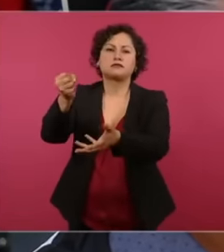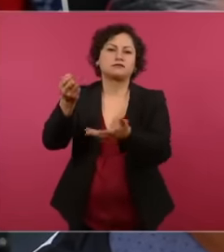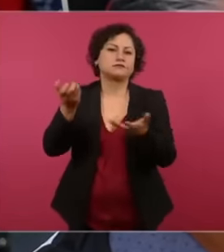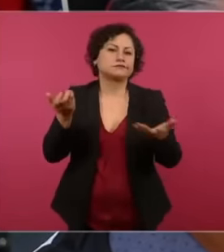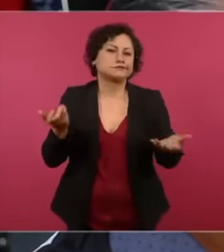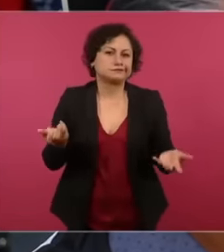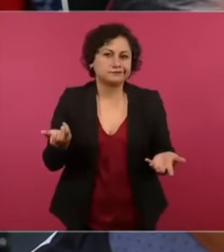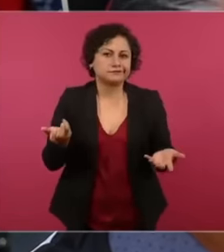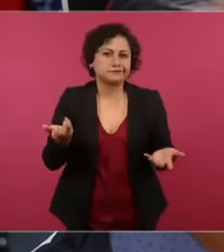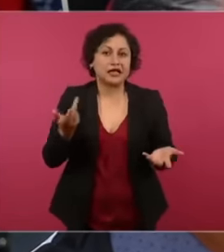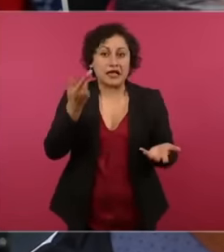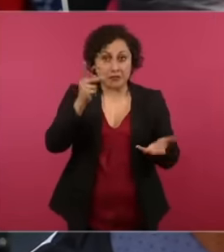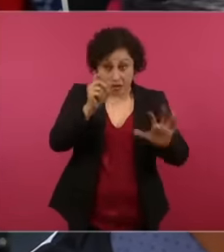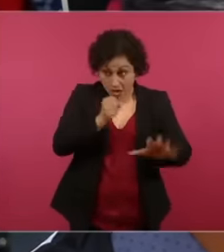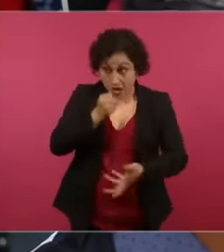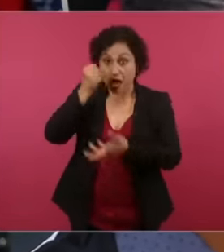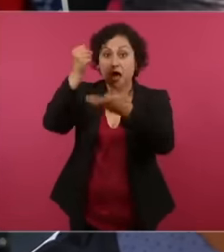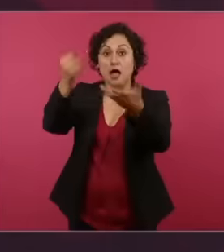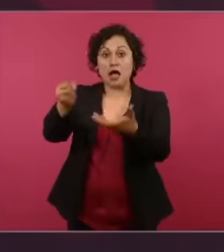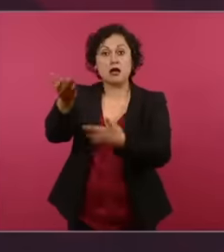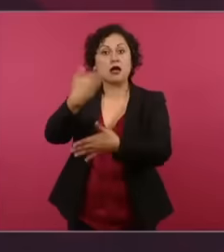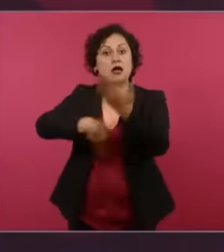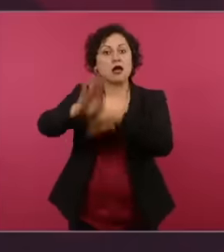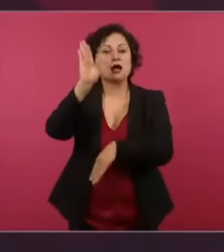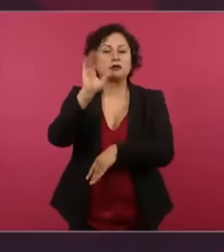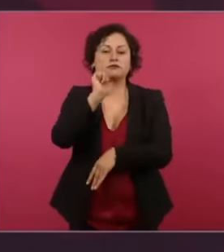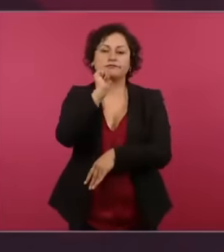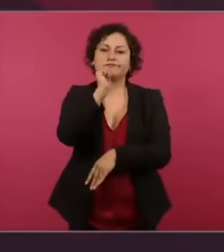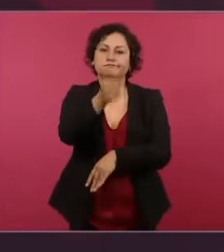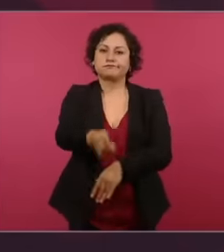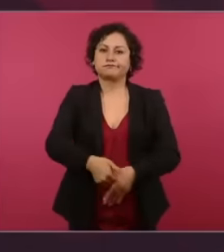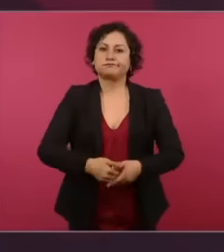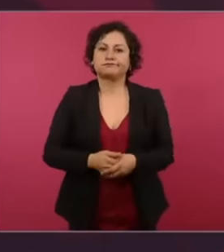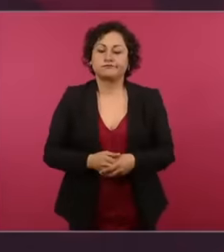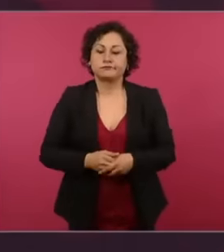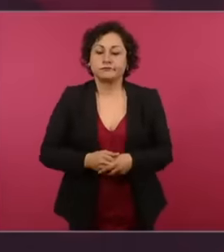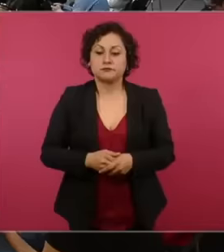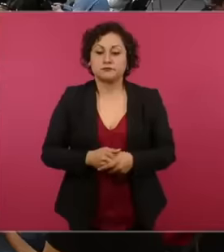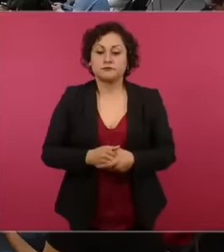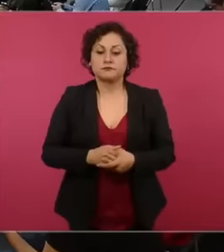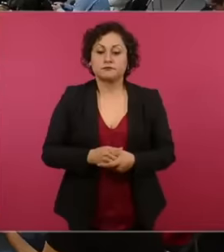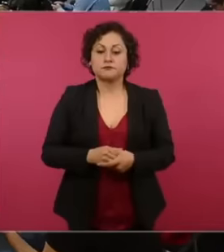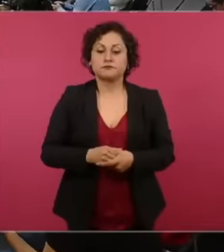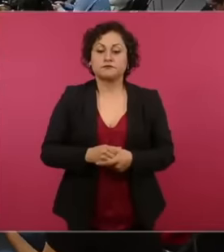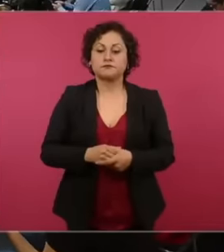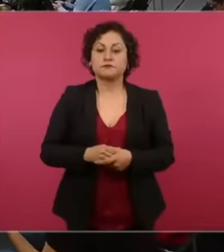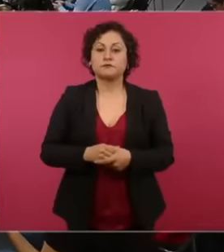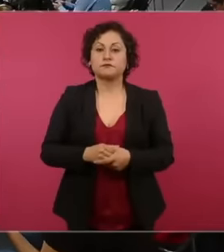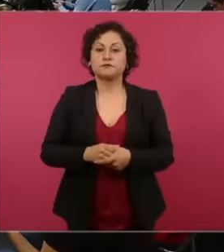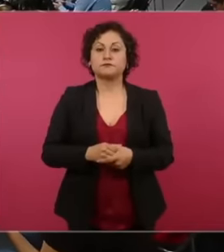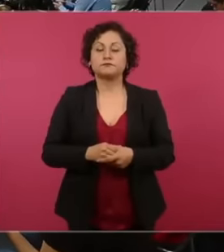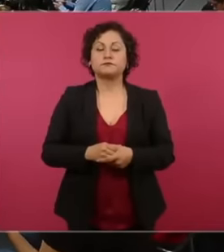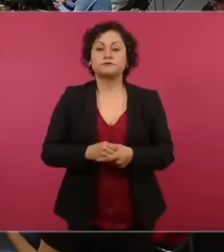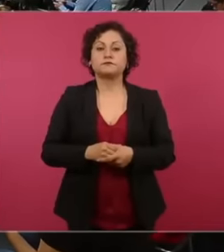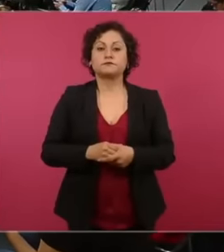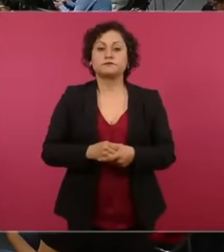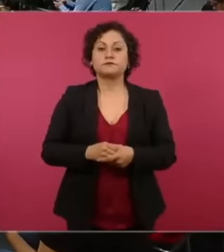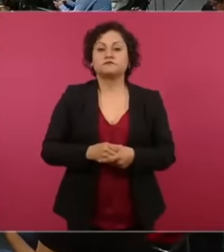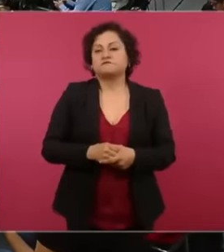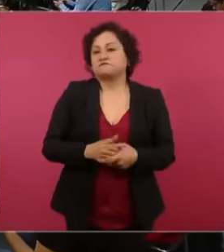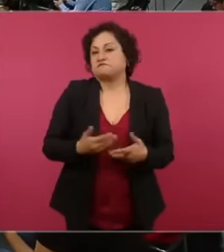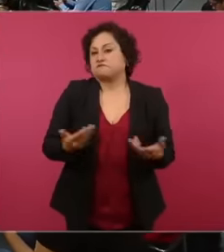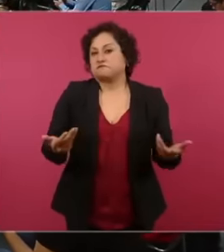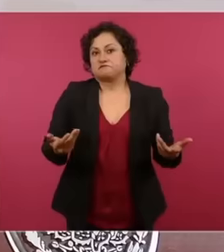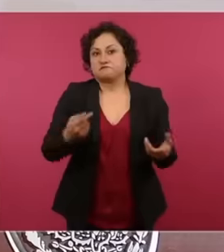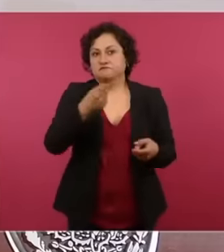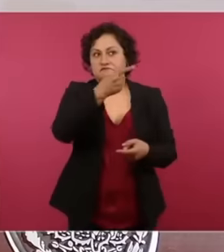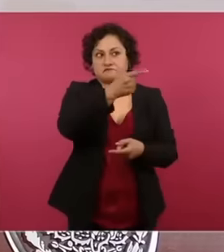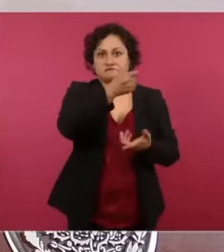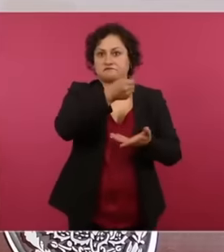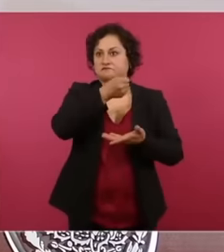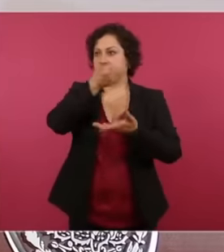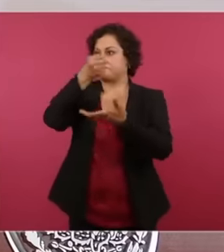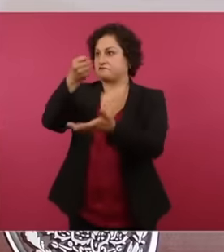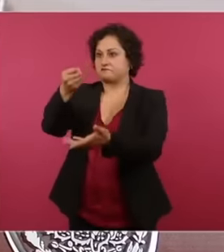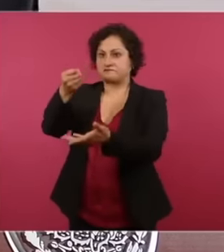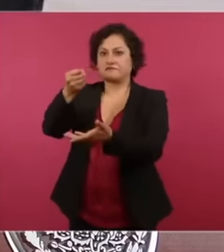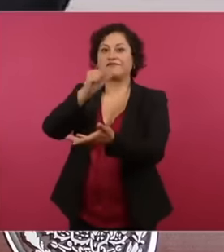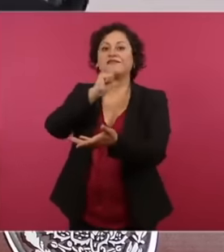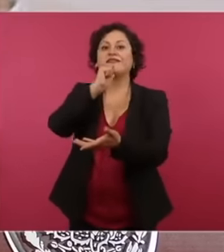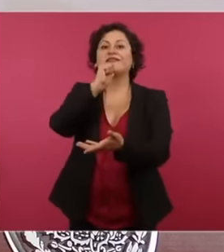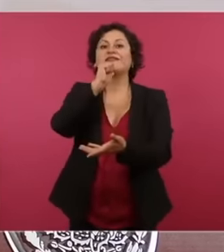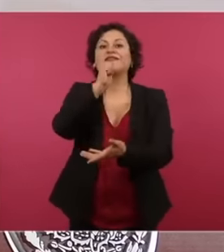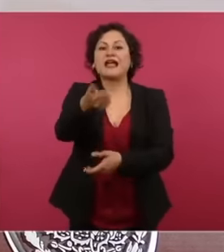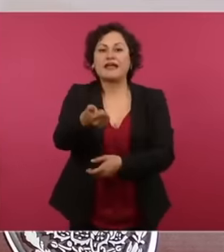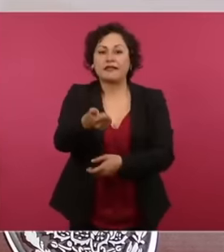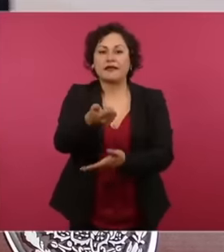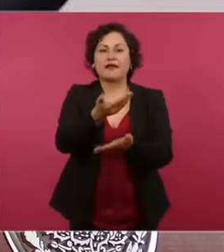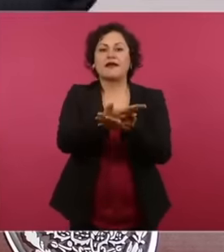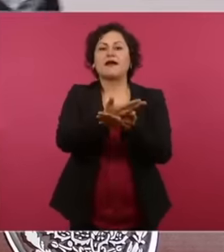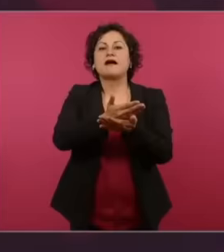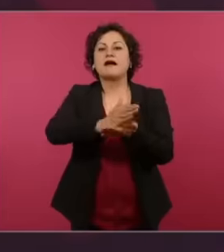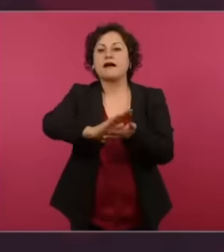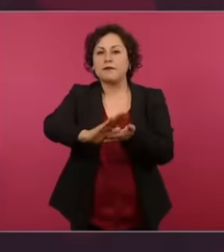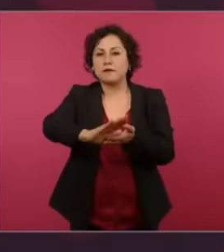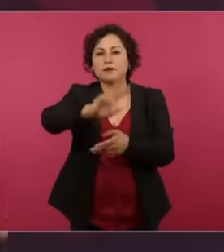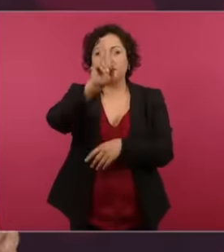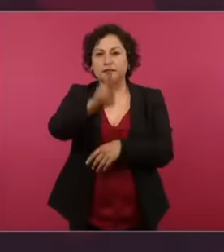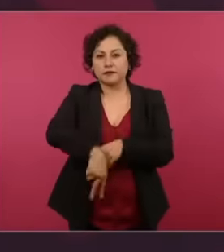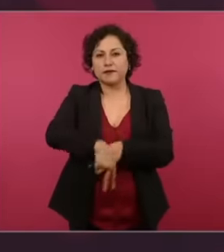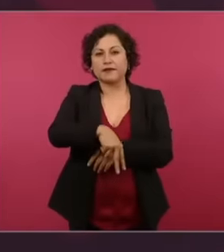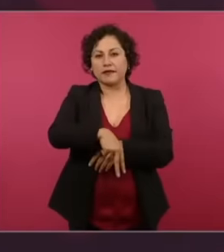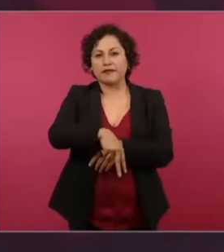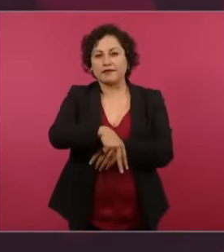development, they have not contributed anything and they also deceive. V